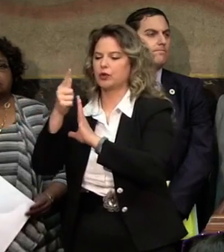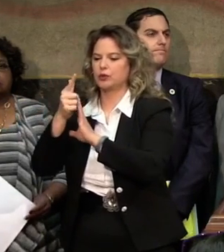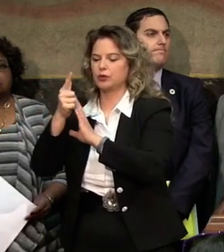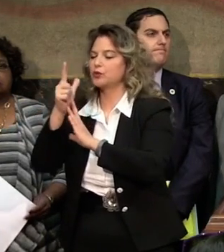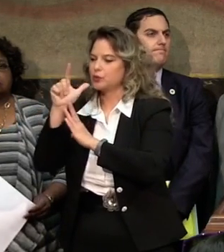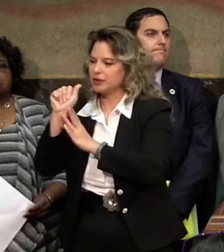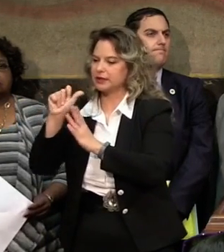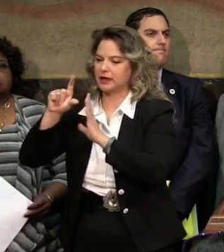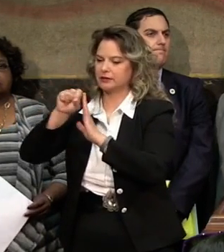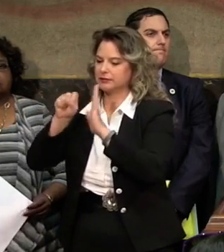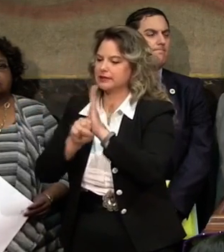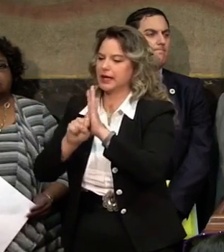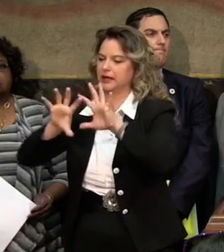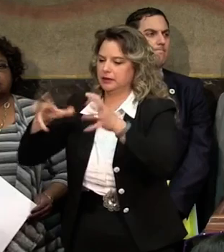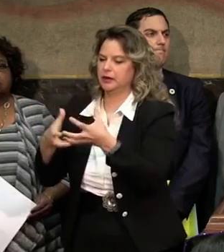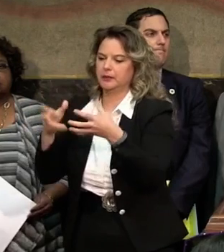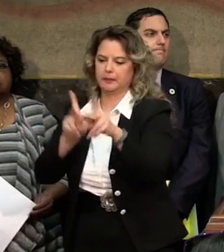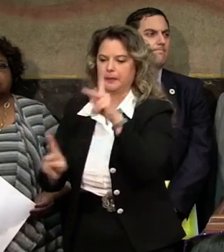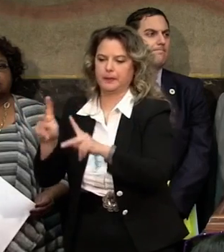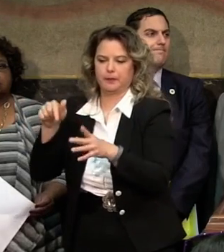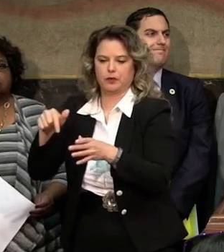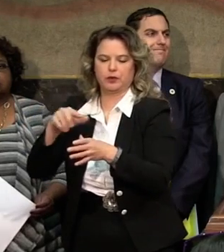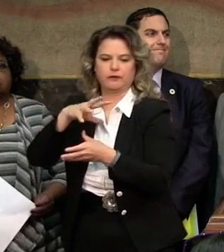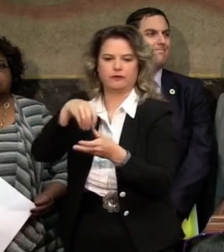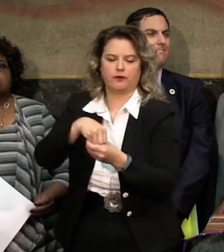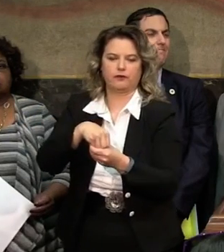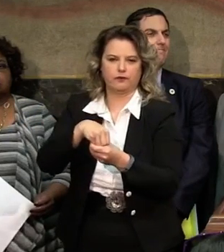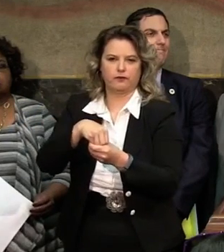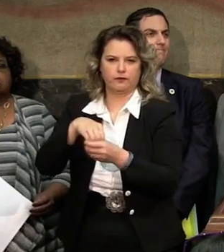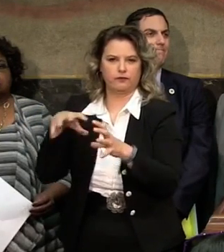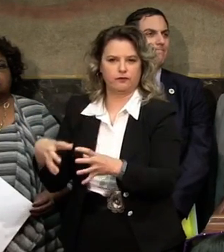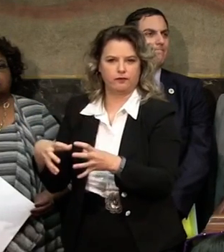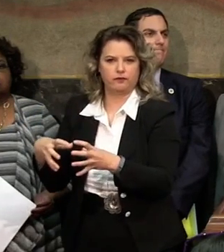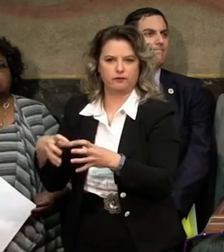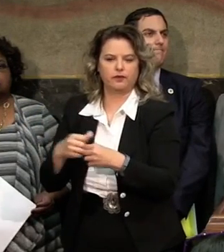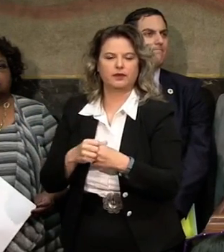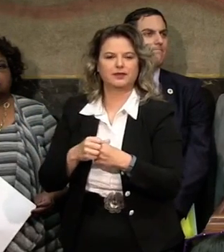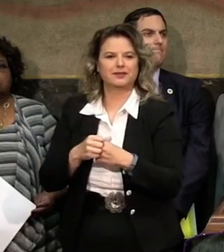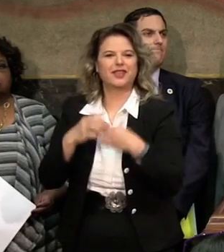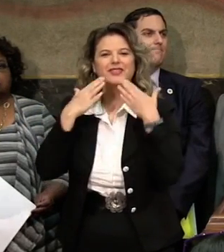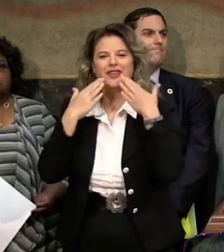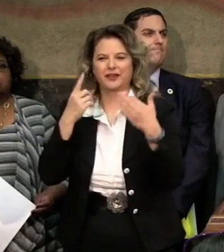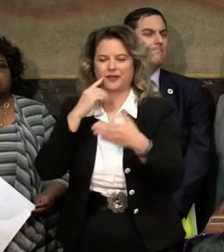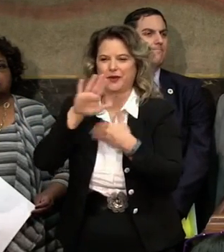again for the terrific work of everyone who's been involved now in many ways the